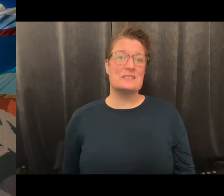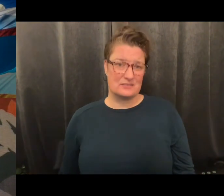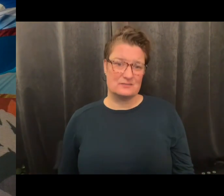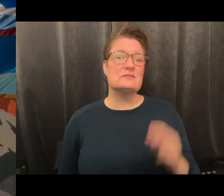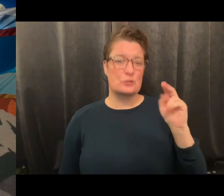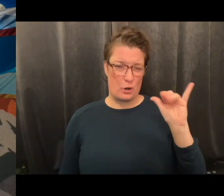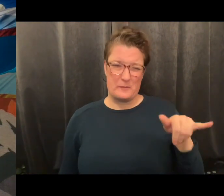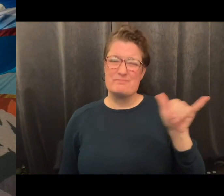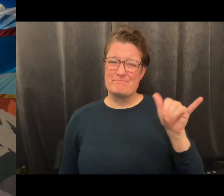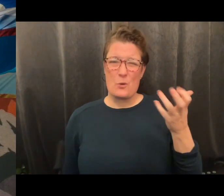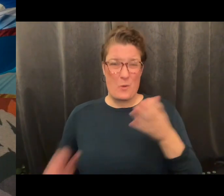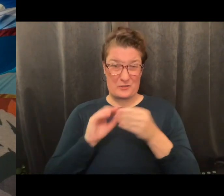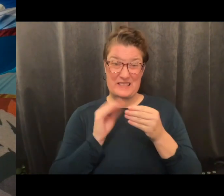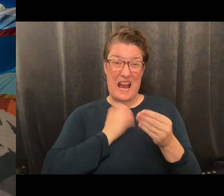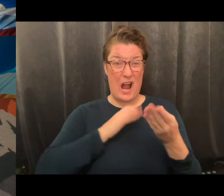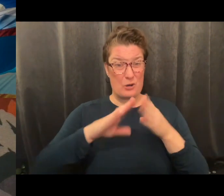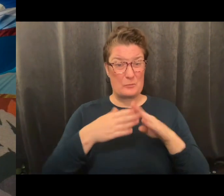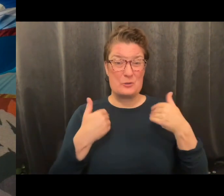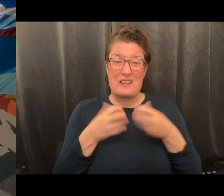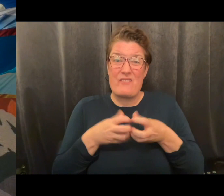And there are also so many resources that we have.